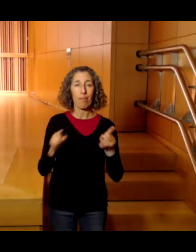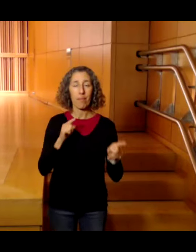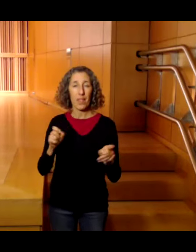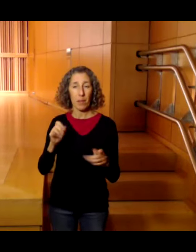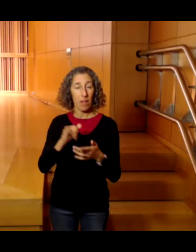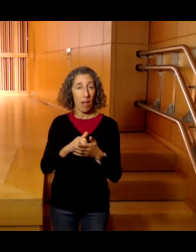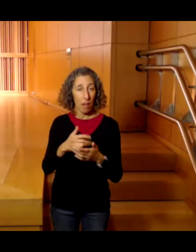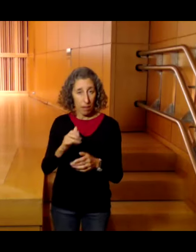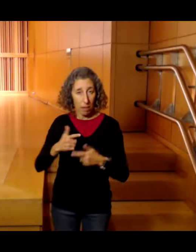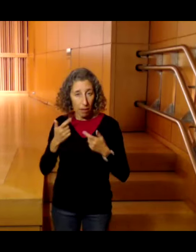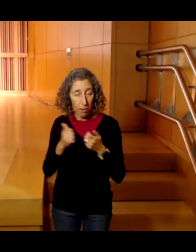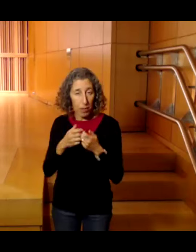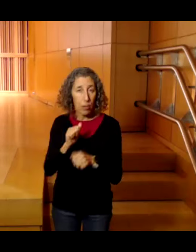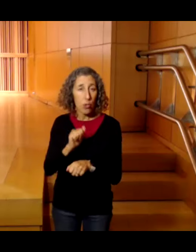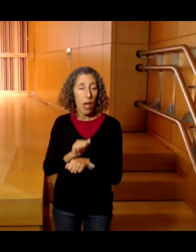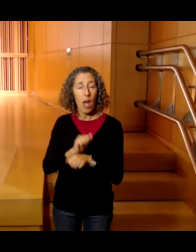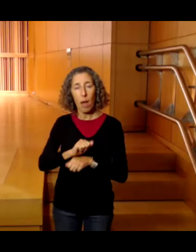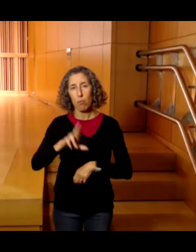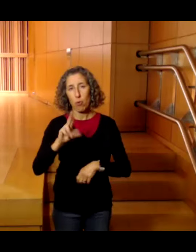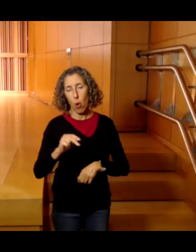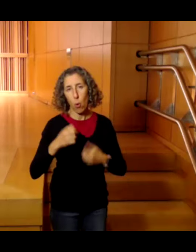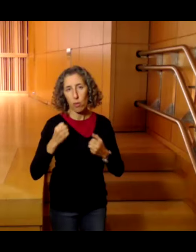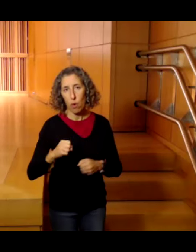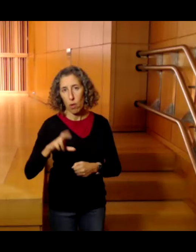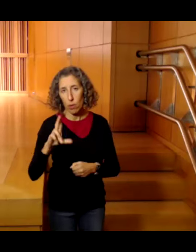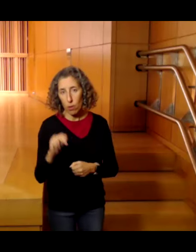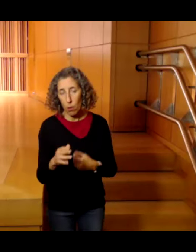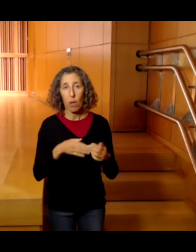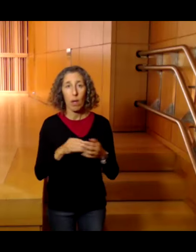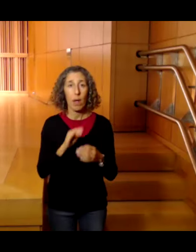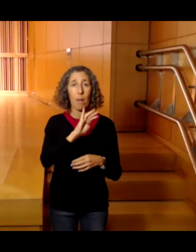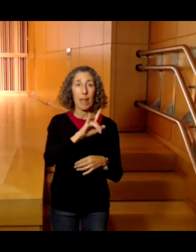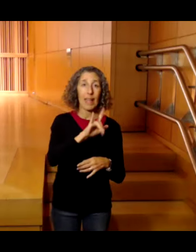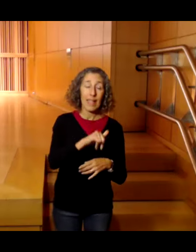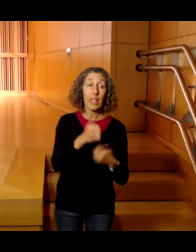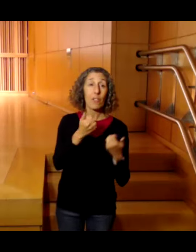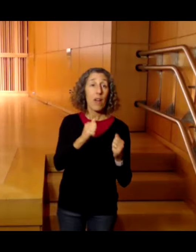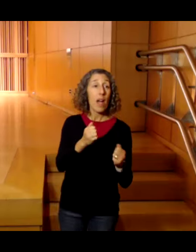And that was the end of me and Billy, who had sweated his ass off finding a job for me.